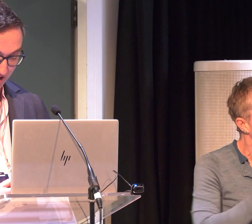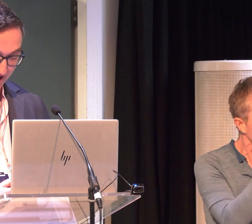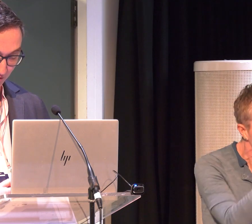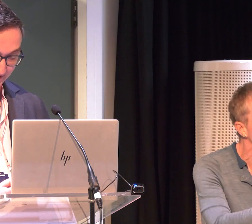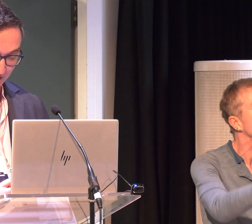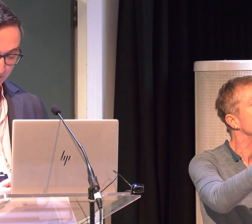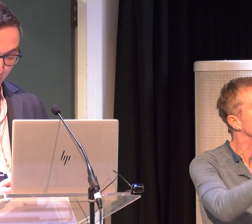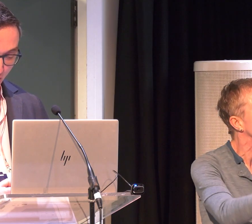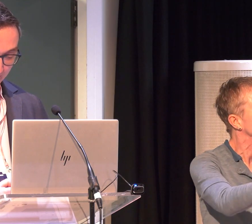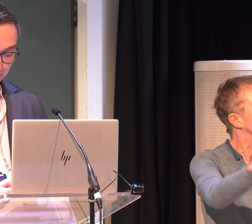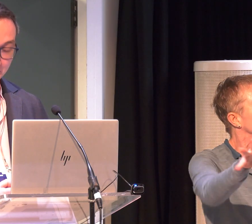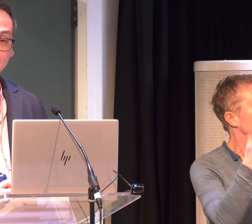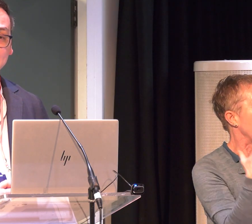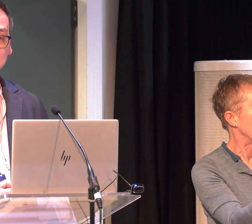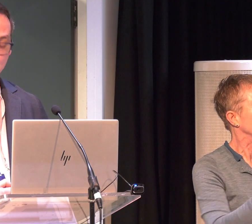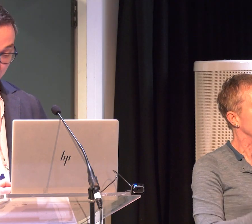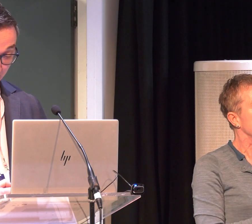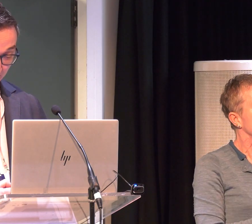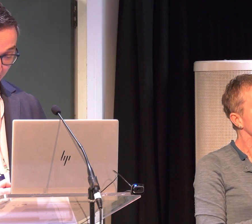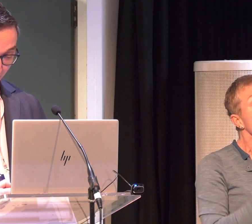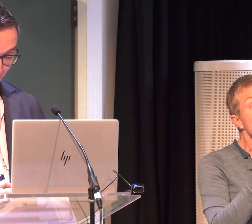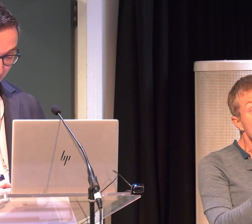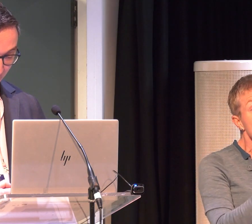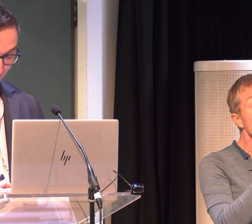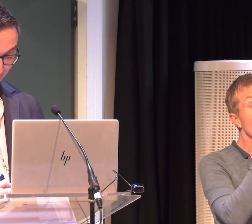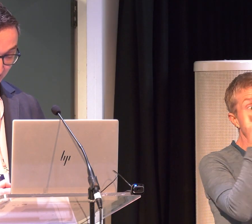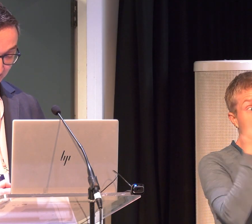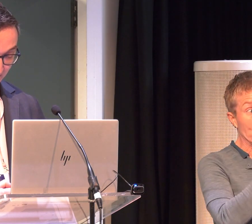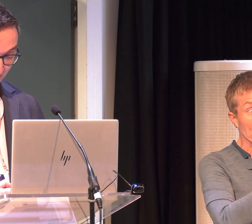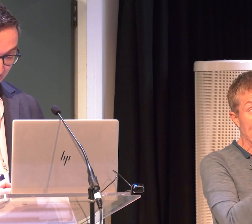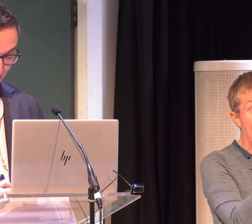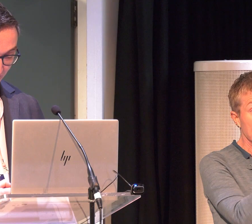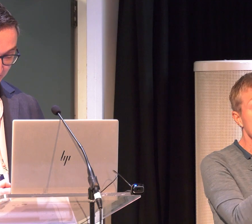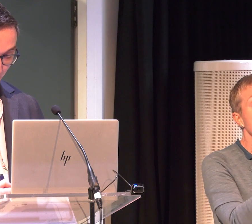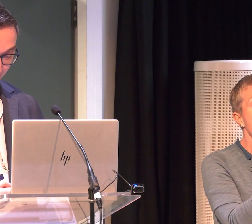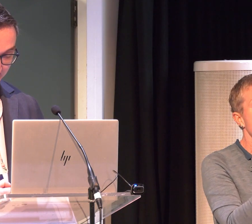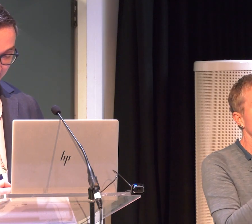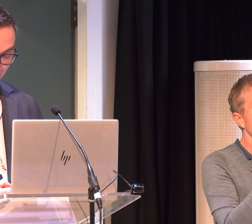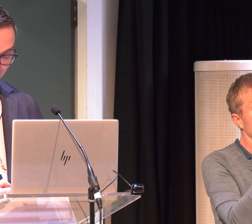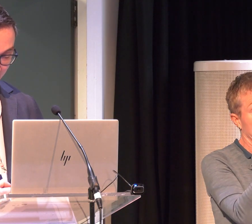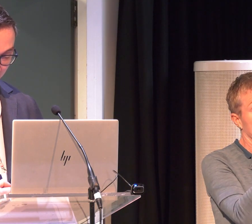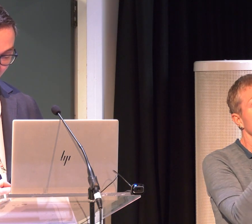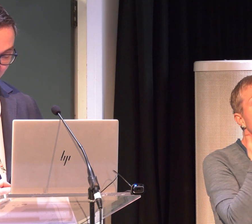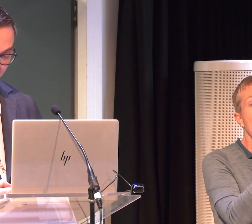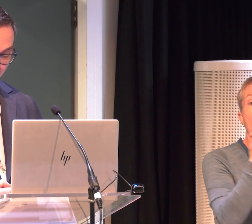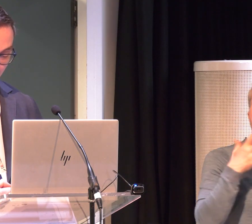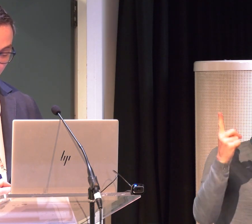And now, to tell you a bit more about the university's commitment to culture, I'm delighted to introduce Professor Nishan Canagarajah,